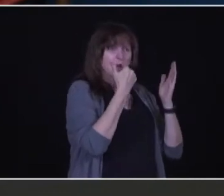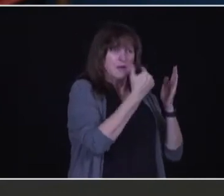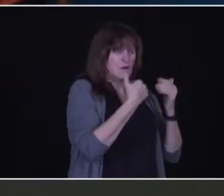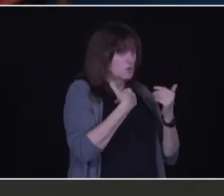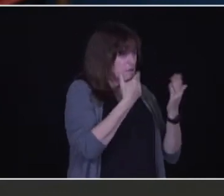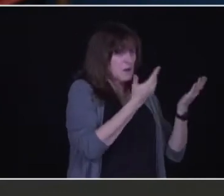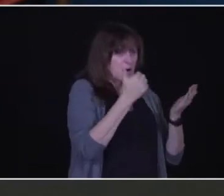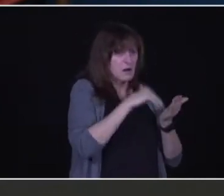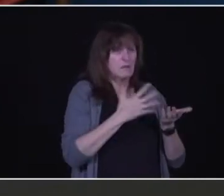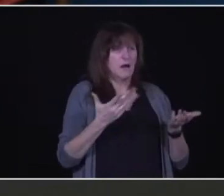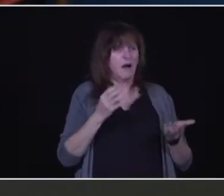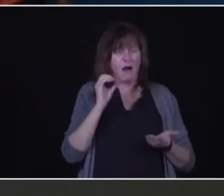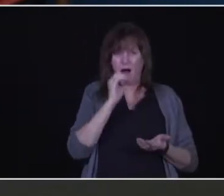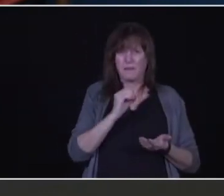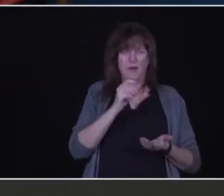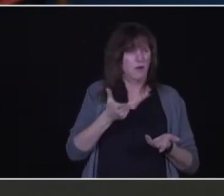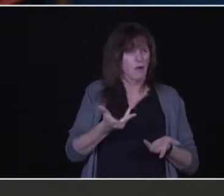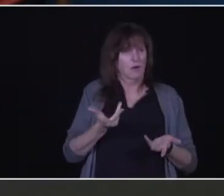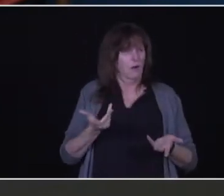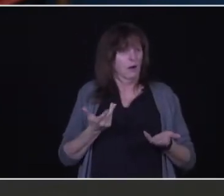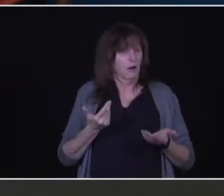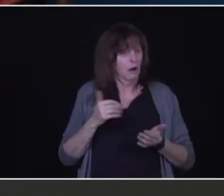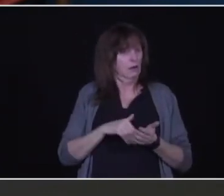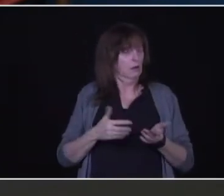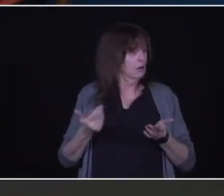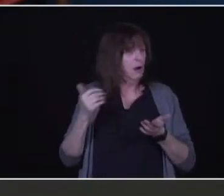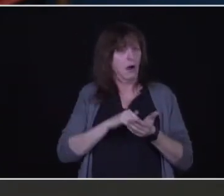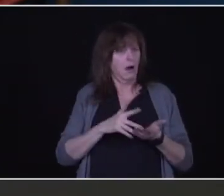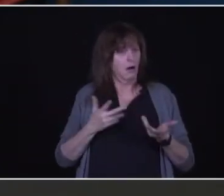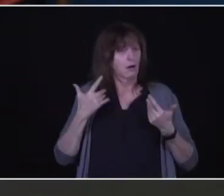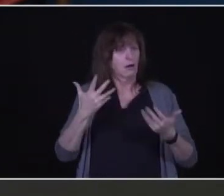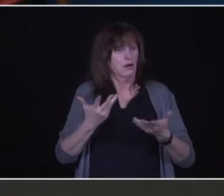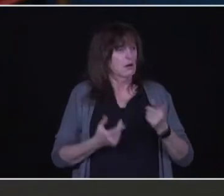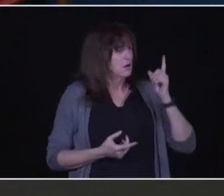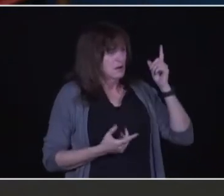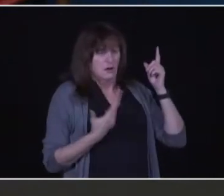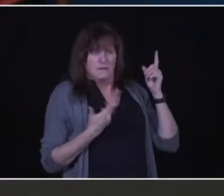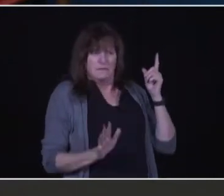now up to 4 weeks. Again, I think it is great, the federal